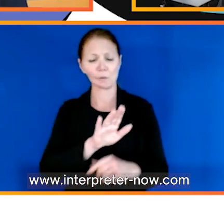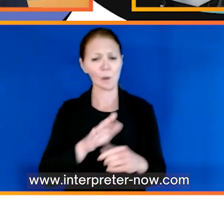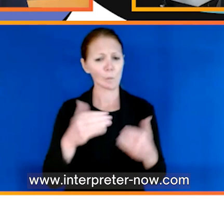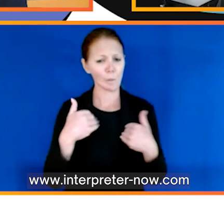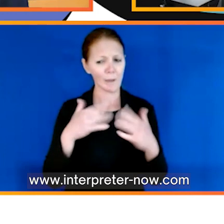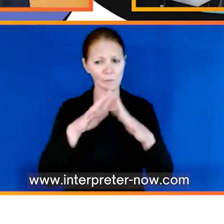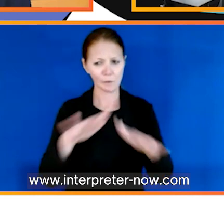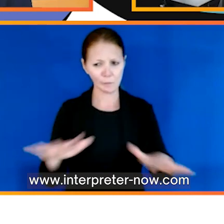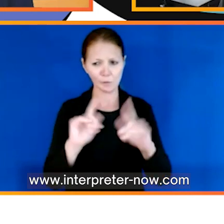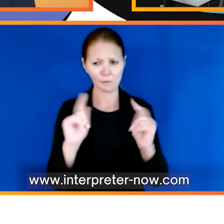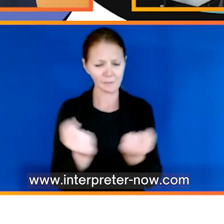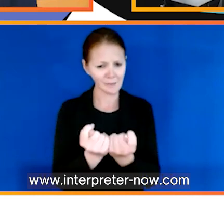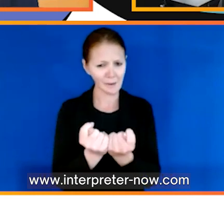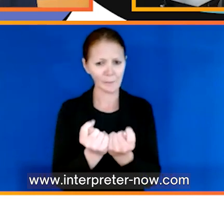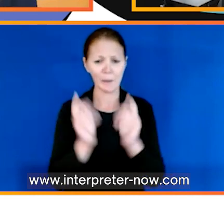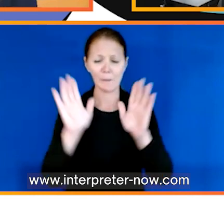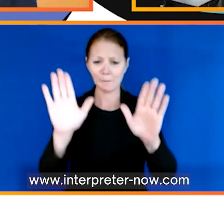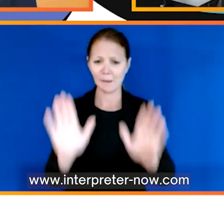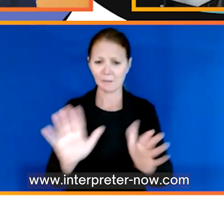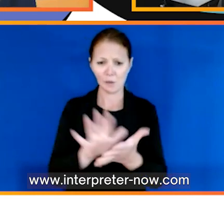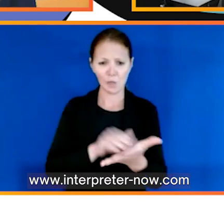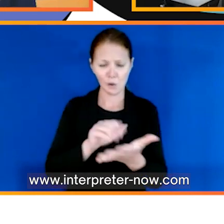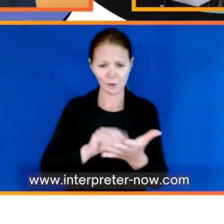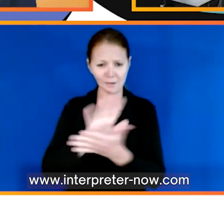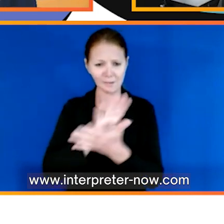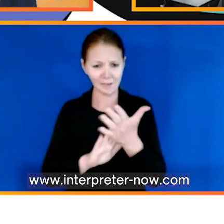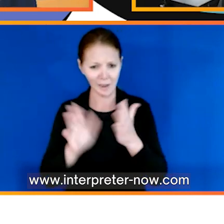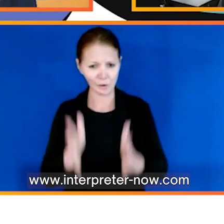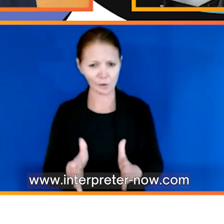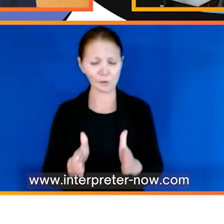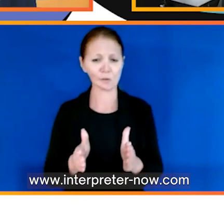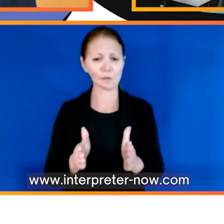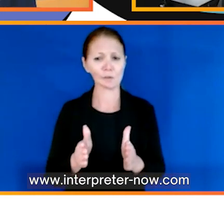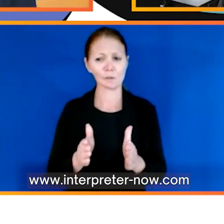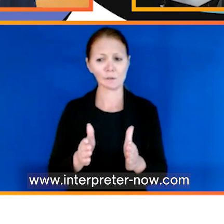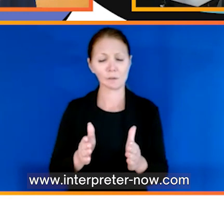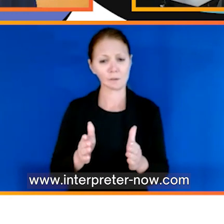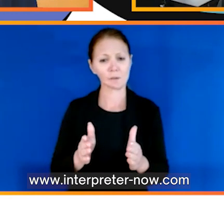We have a diverse team of amazing learning designers.